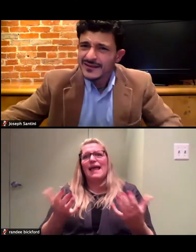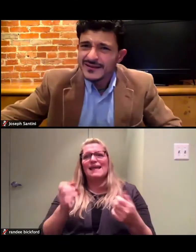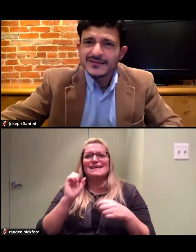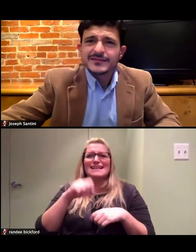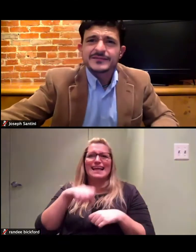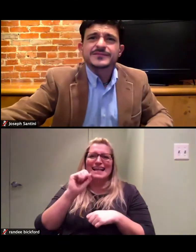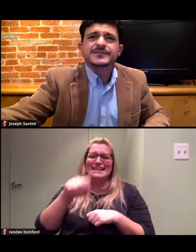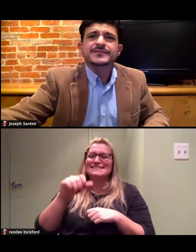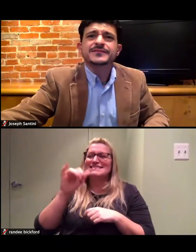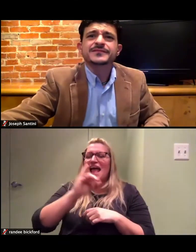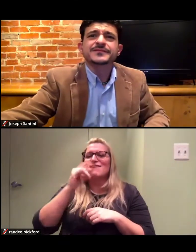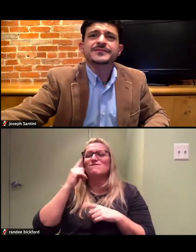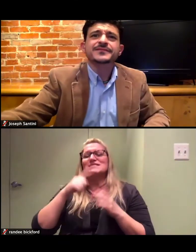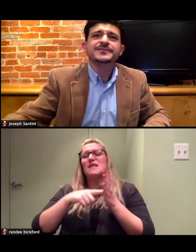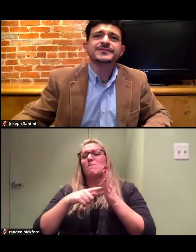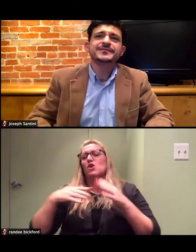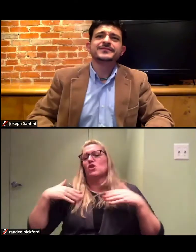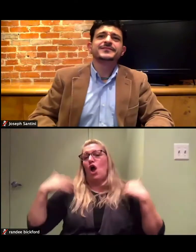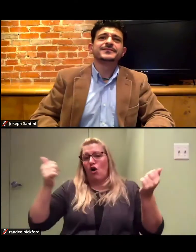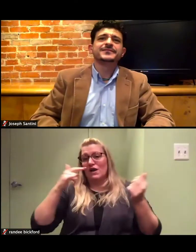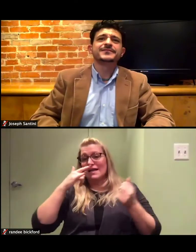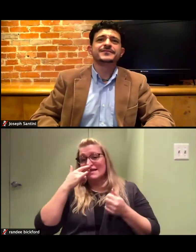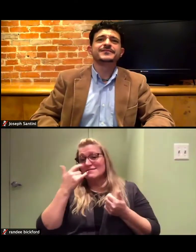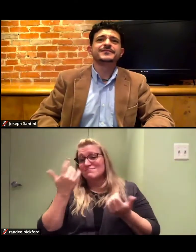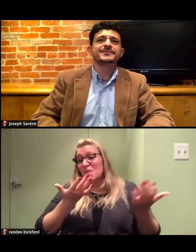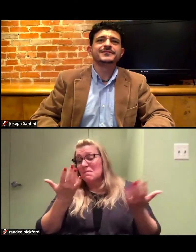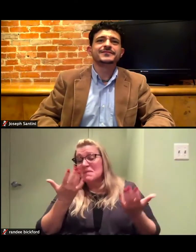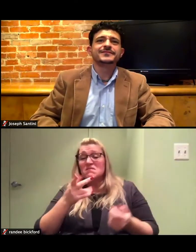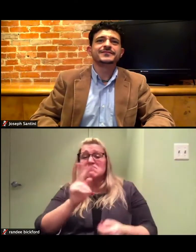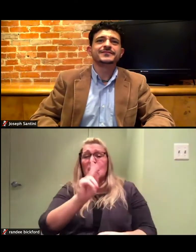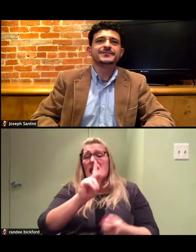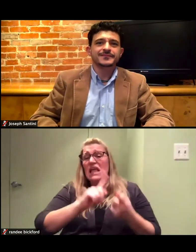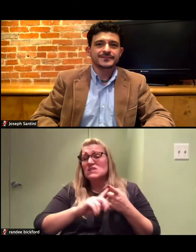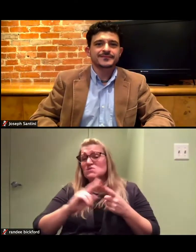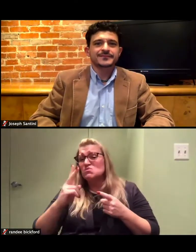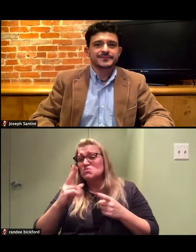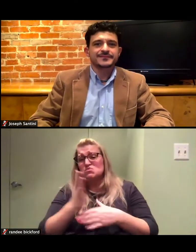Randee, do you have some thoughts about that? Oh, I have many thoughts about that. Especially young kids.